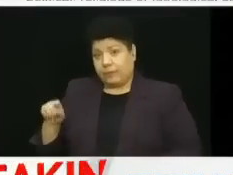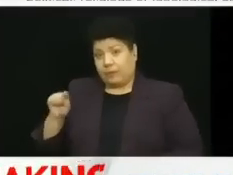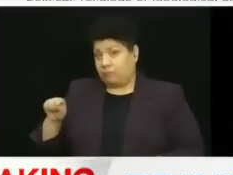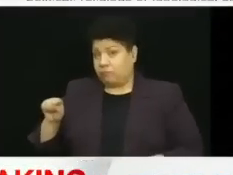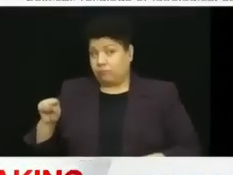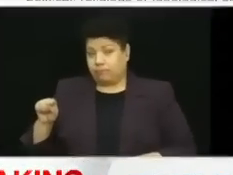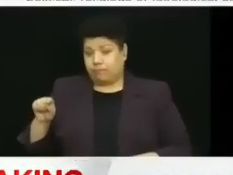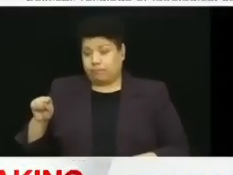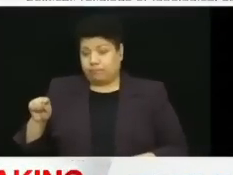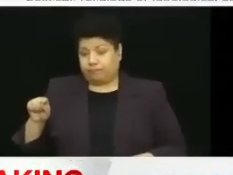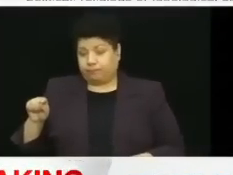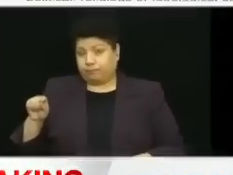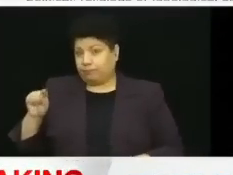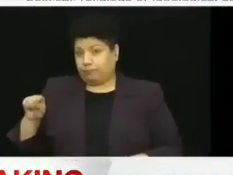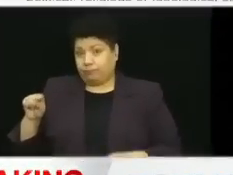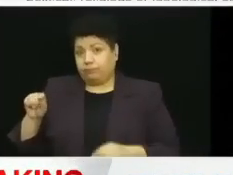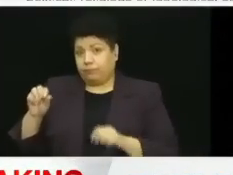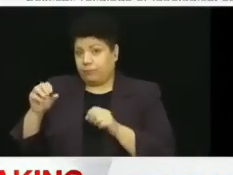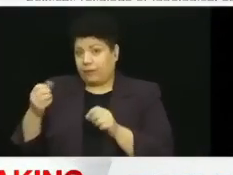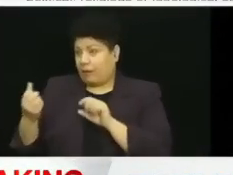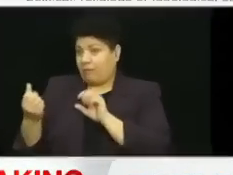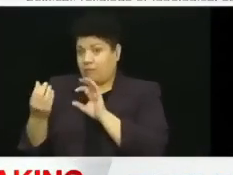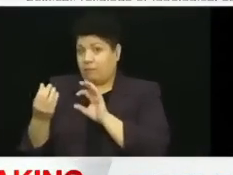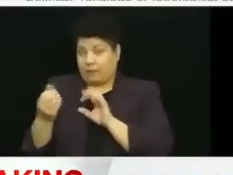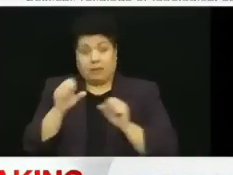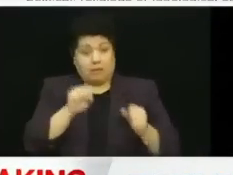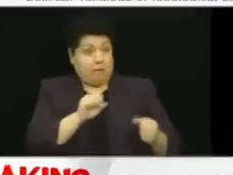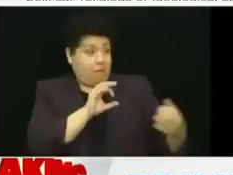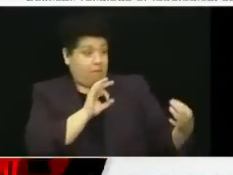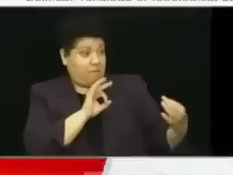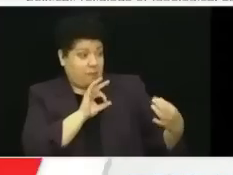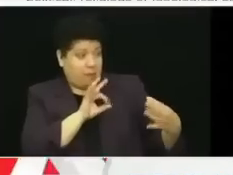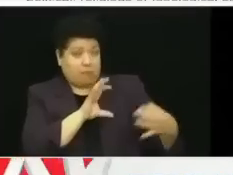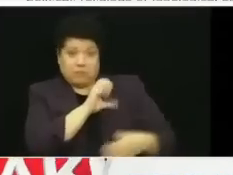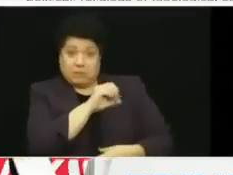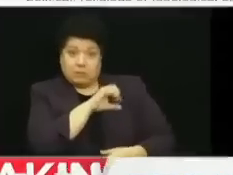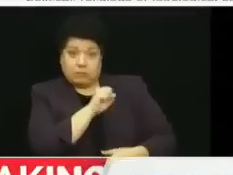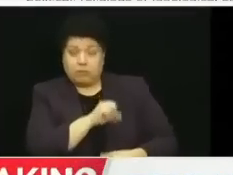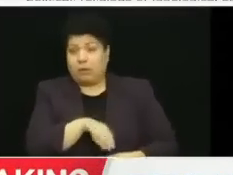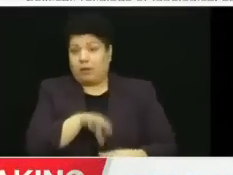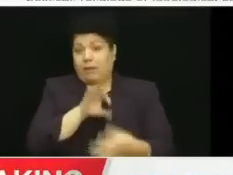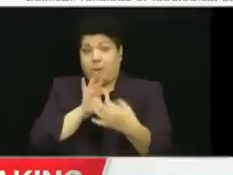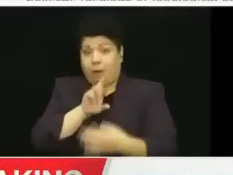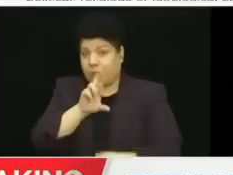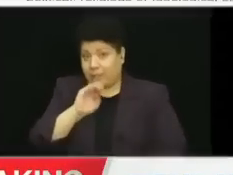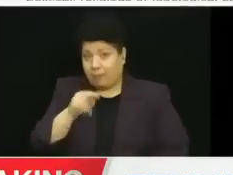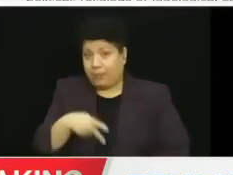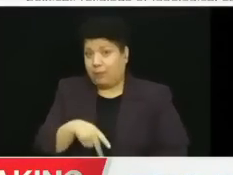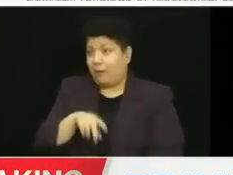CANADA, WHAT WE HAD TO DETERMINE